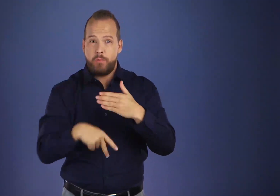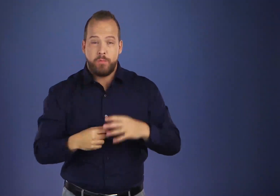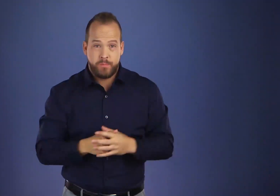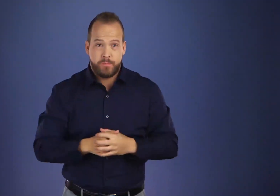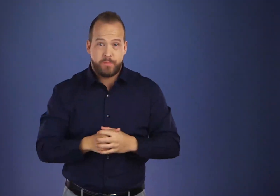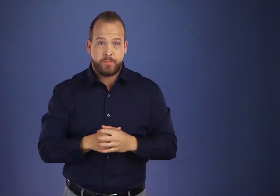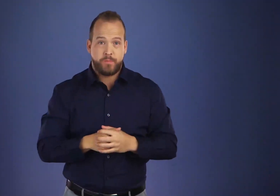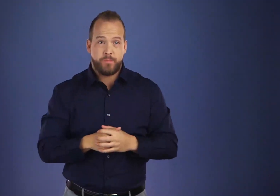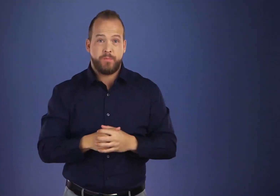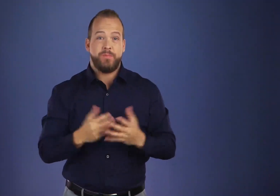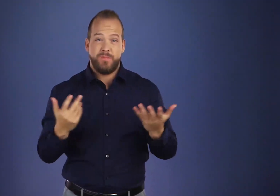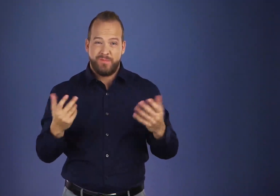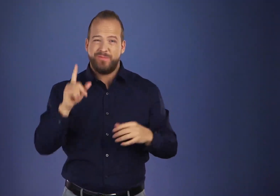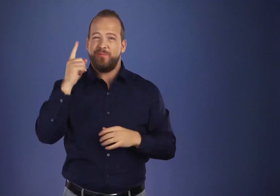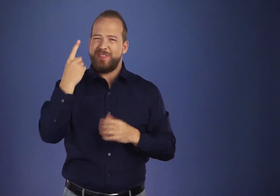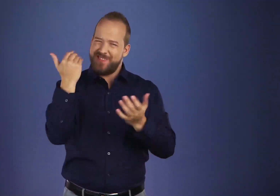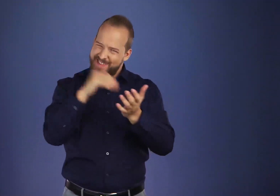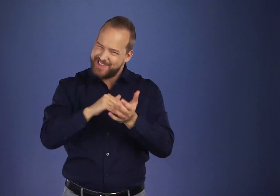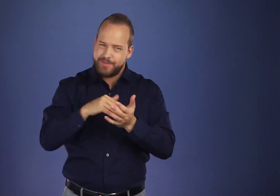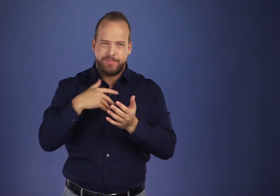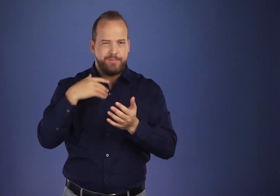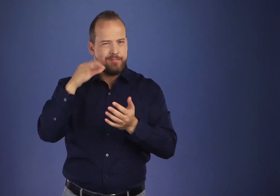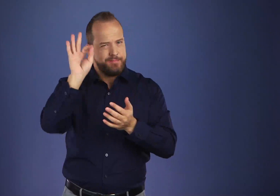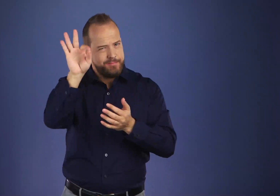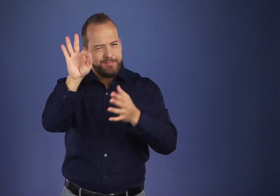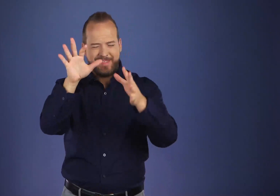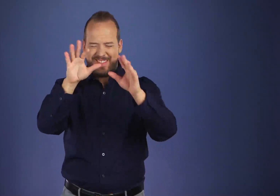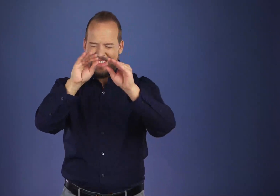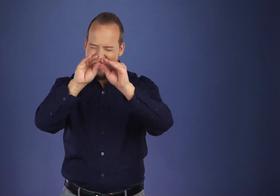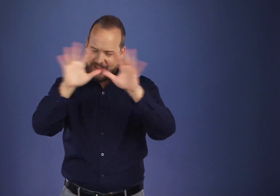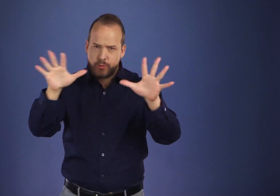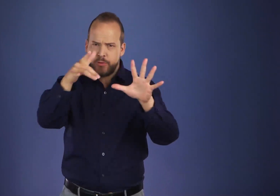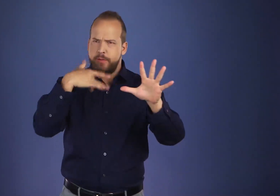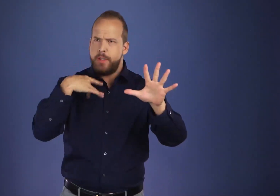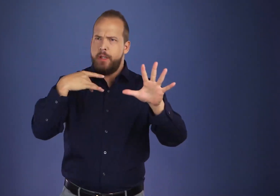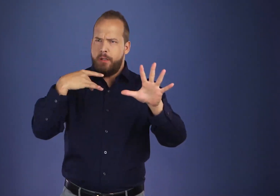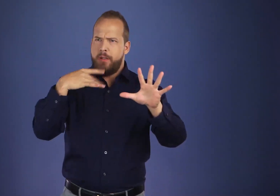To make this increasingly possible is the purpose of A.A.'s Twelve Steps,